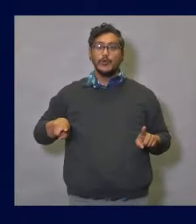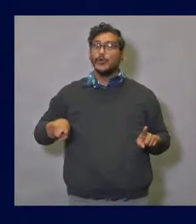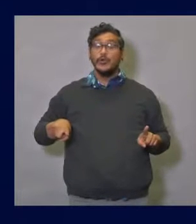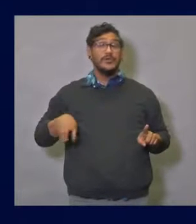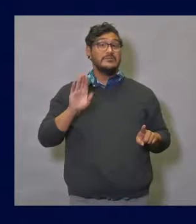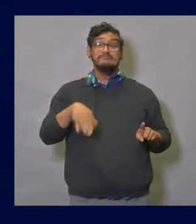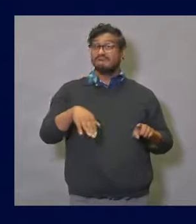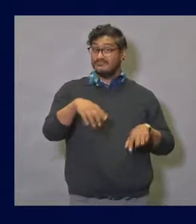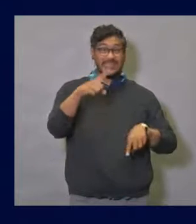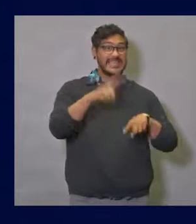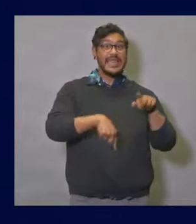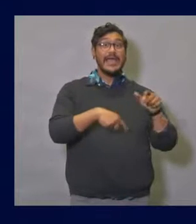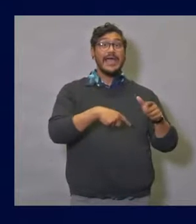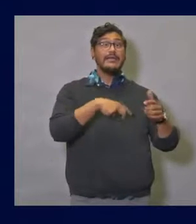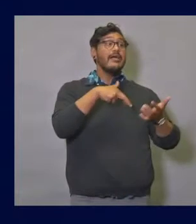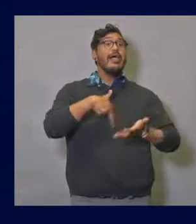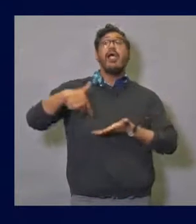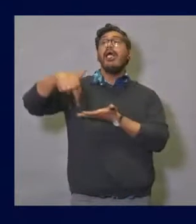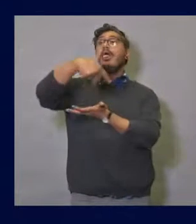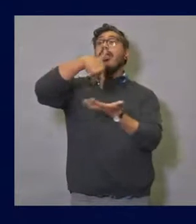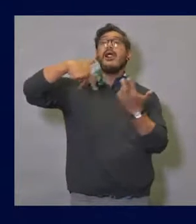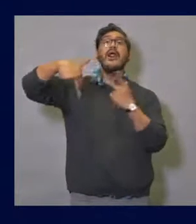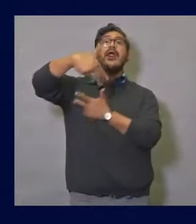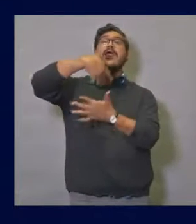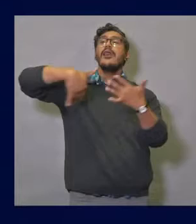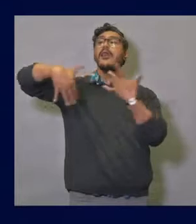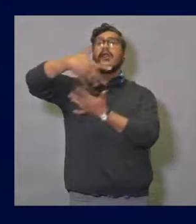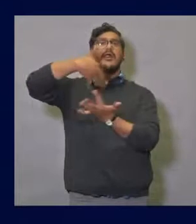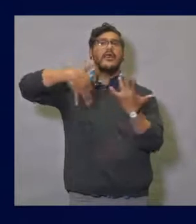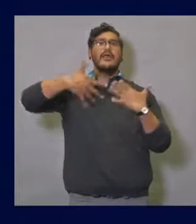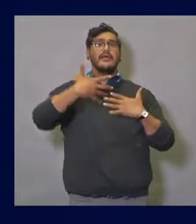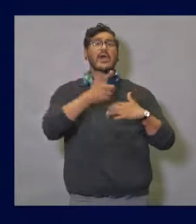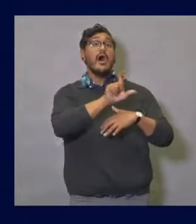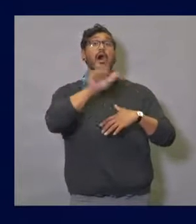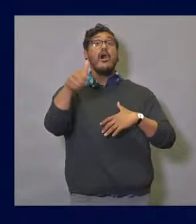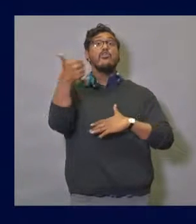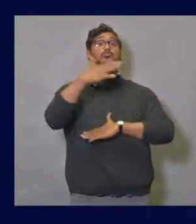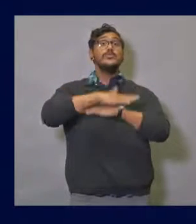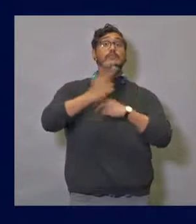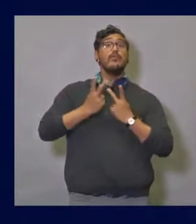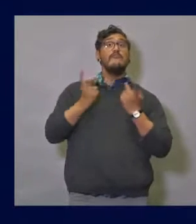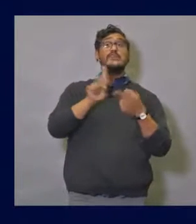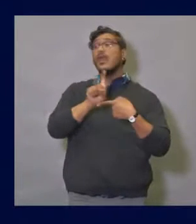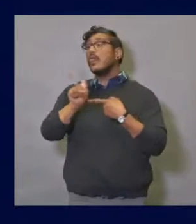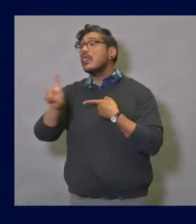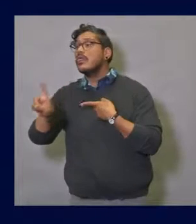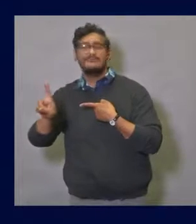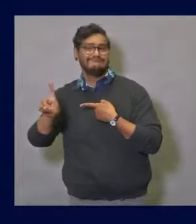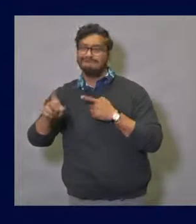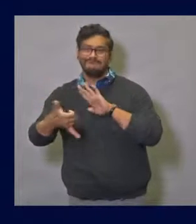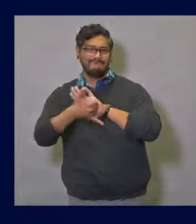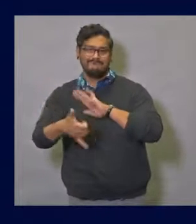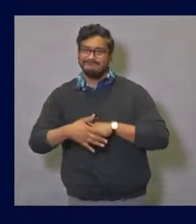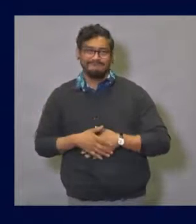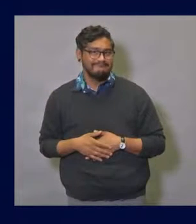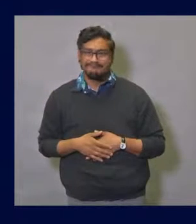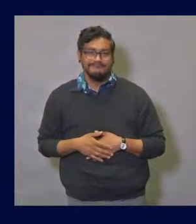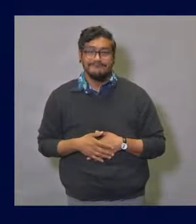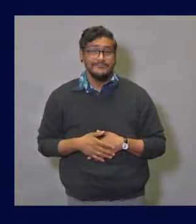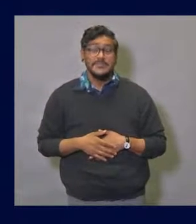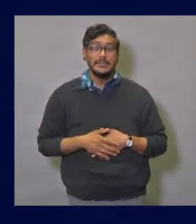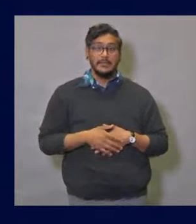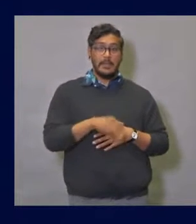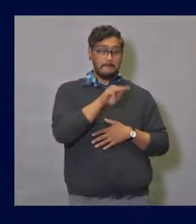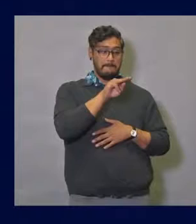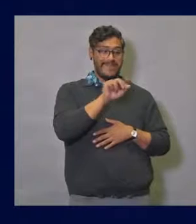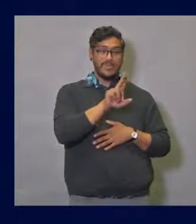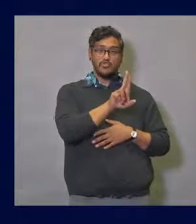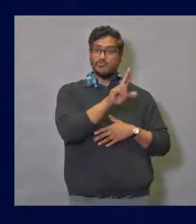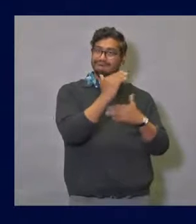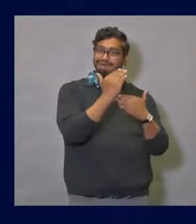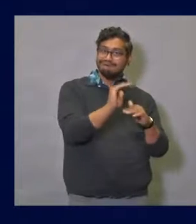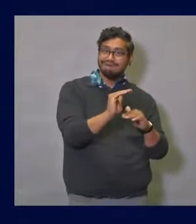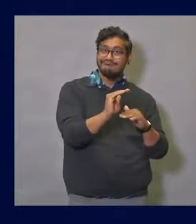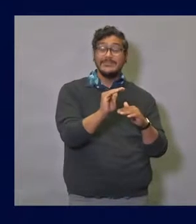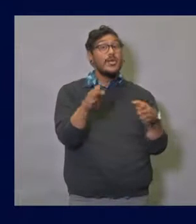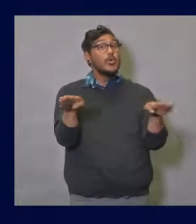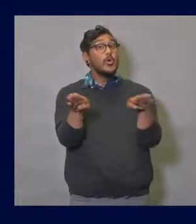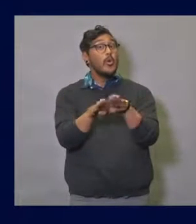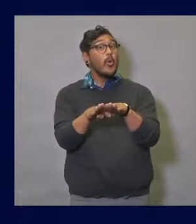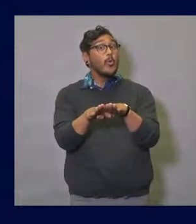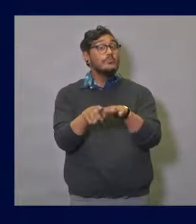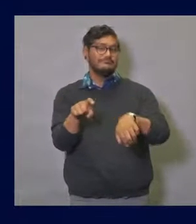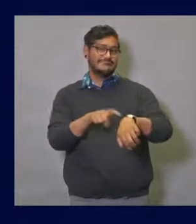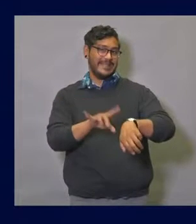SENTADAS EN SUS MESAS ANTES DE